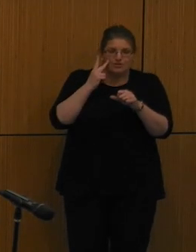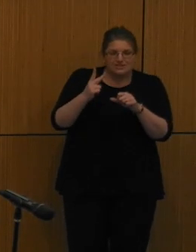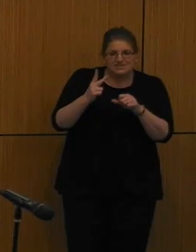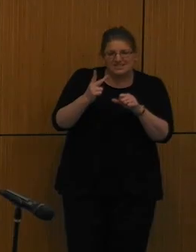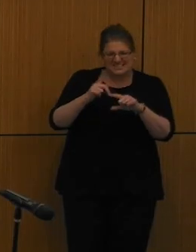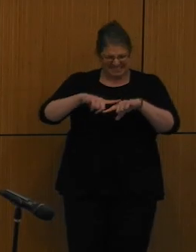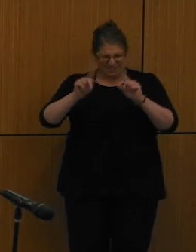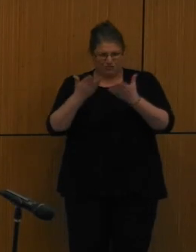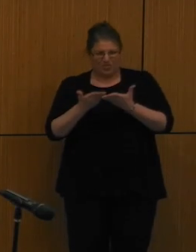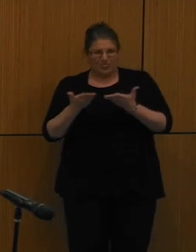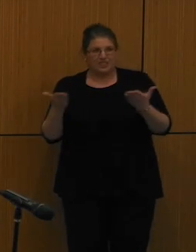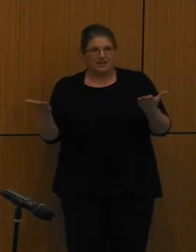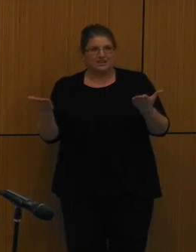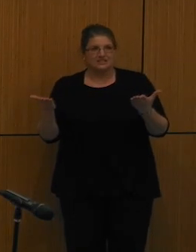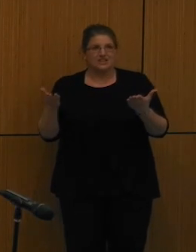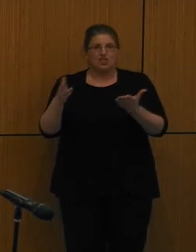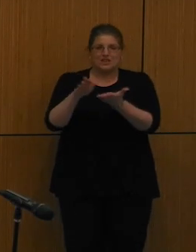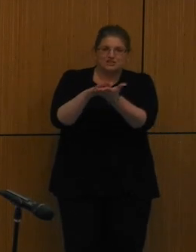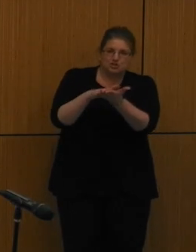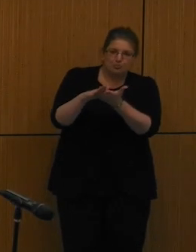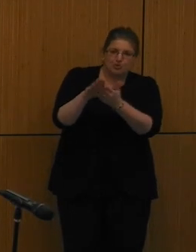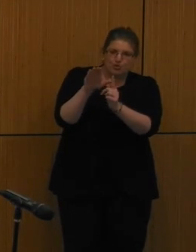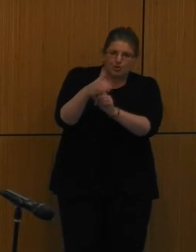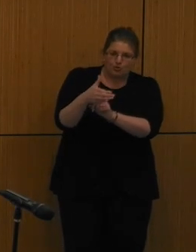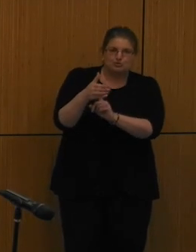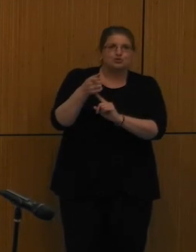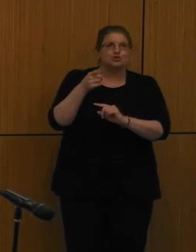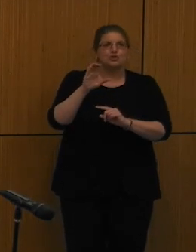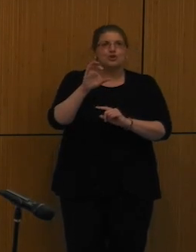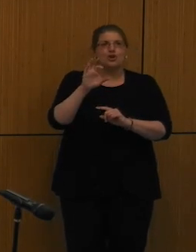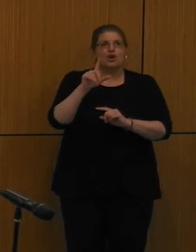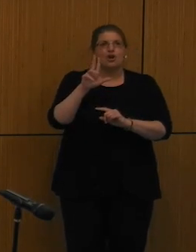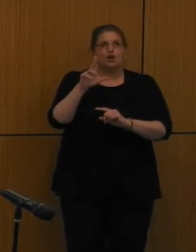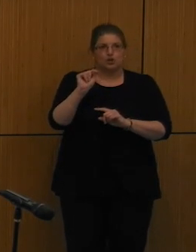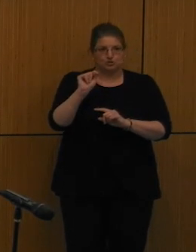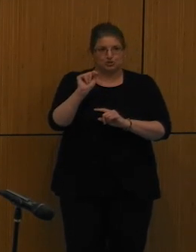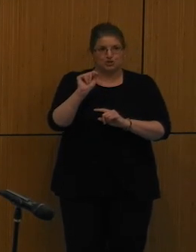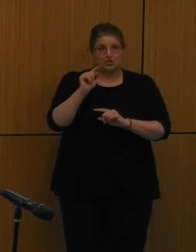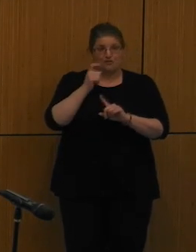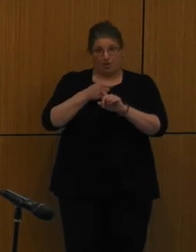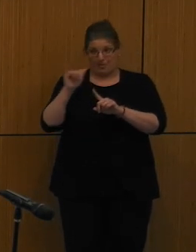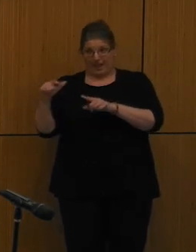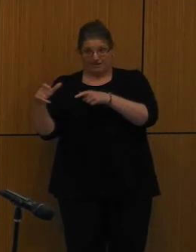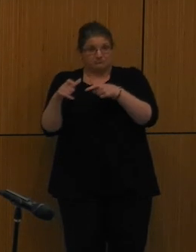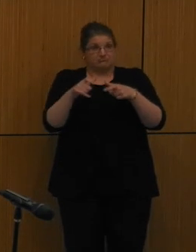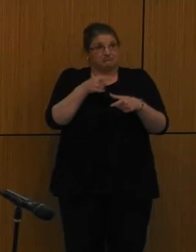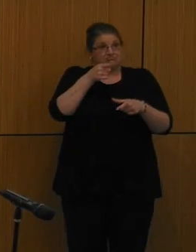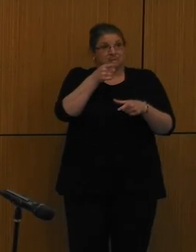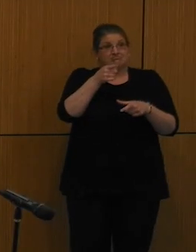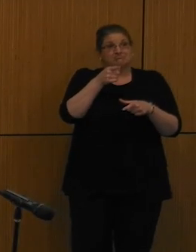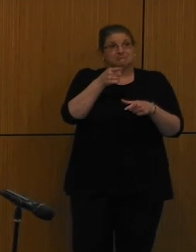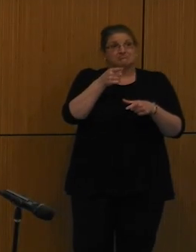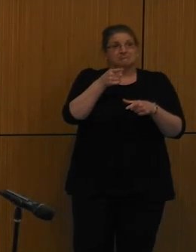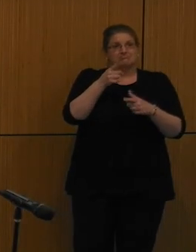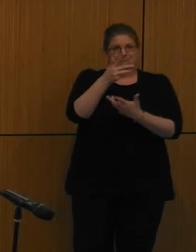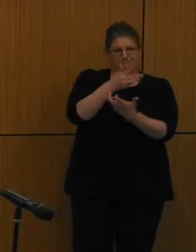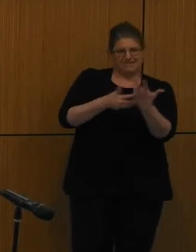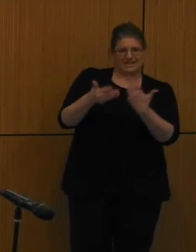so that this is a pure culture that we're seeing in the previous plate, over here. This is definitely a mix of different organisms